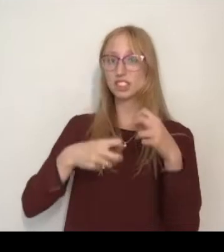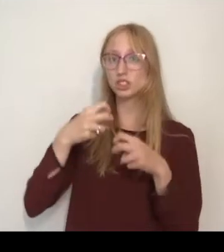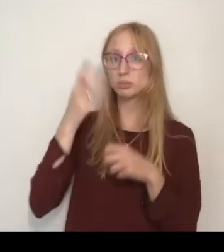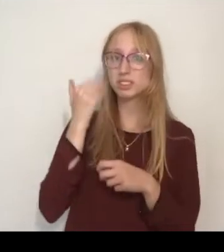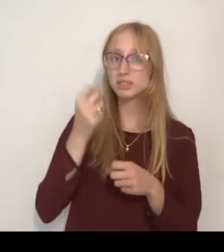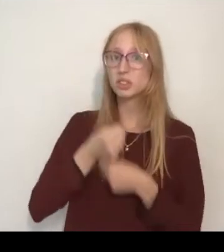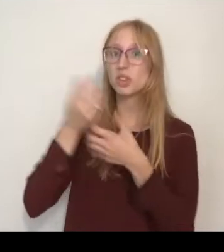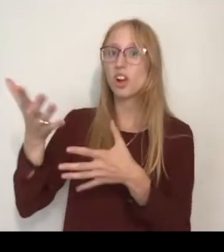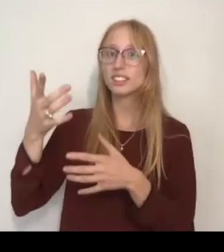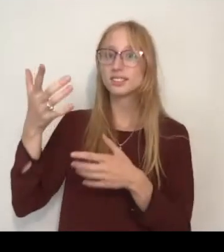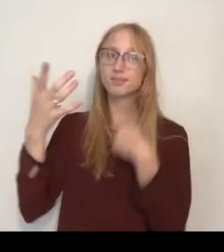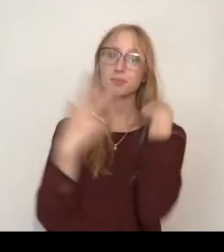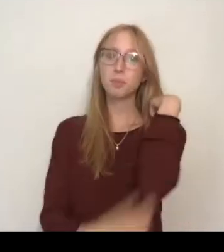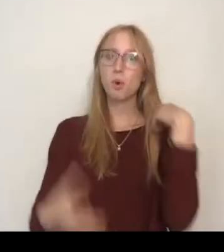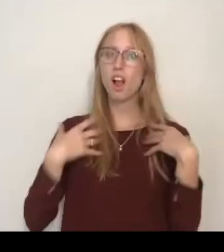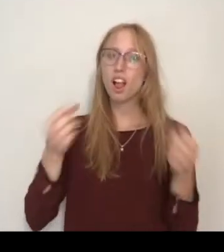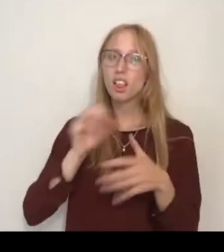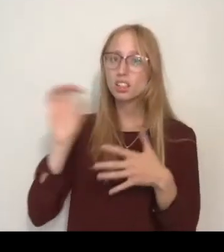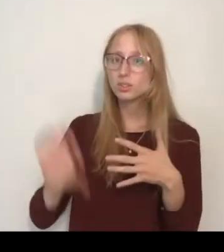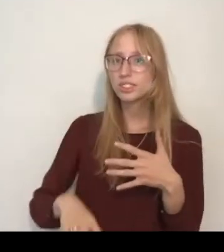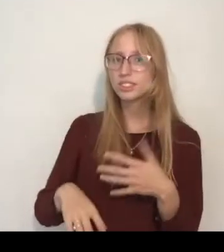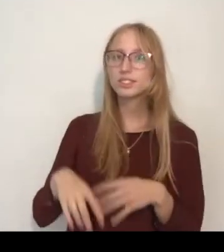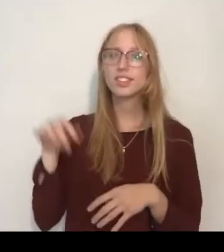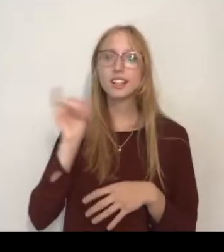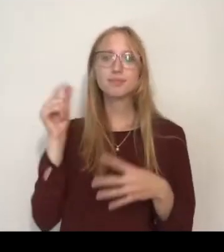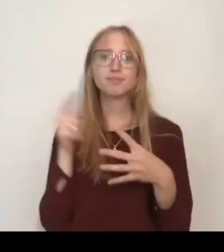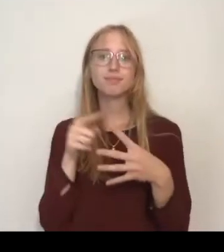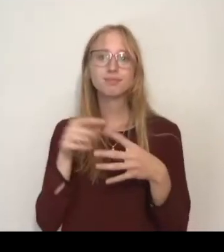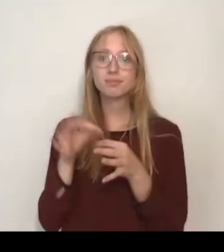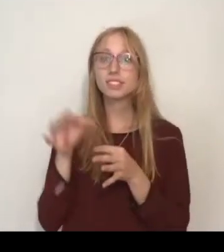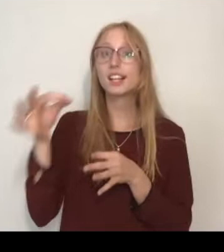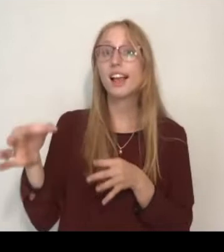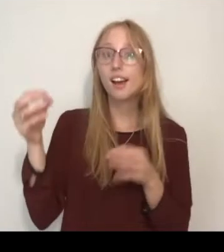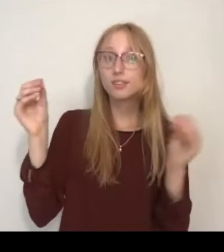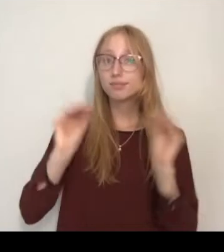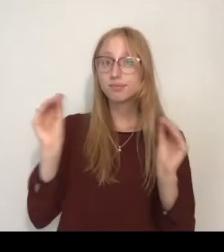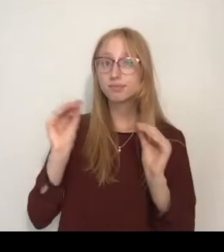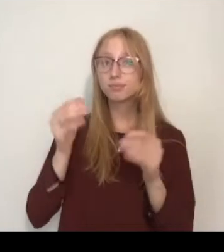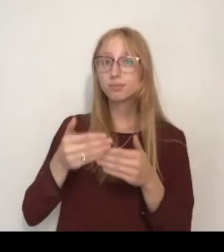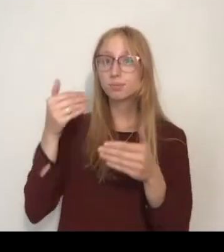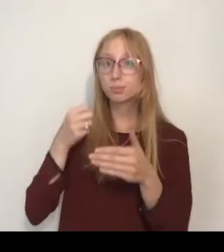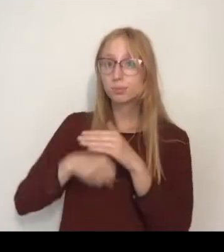Now, this is an issue because it can possibly cause negative health consequences.